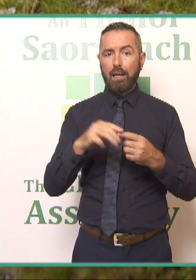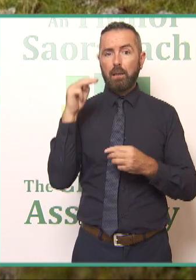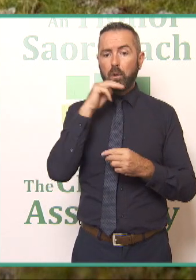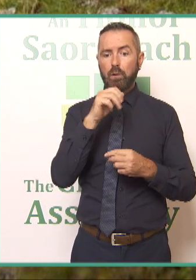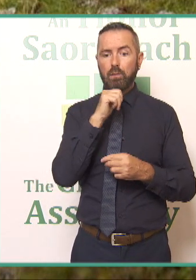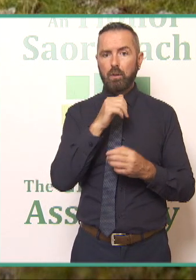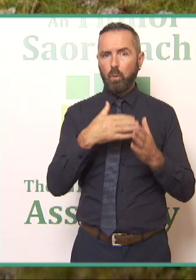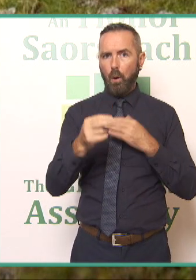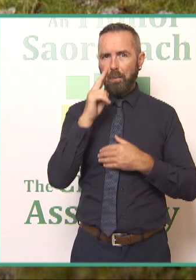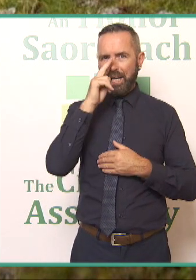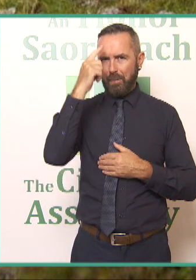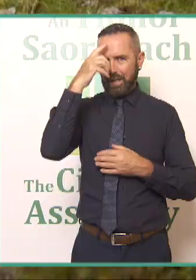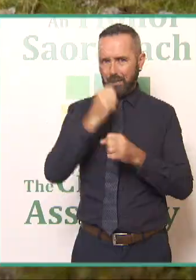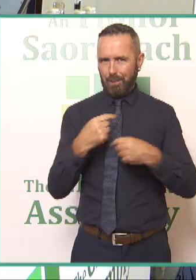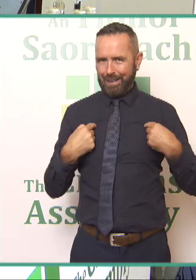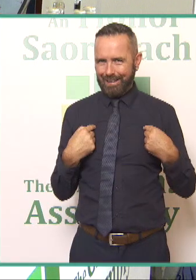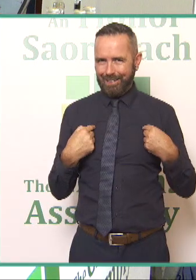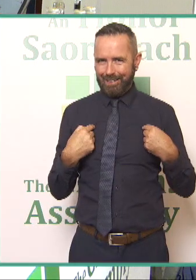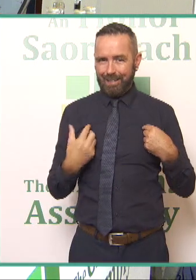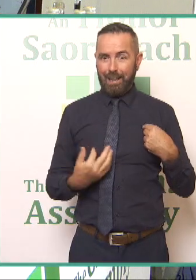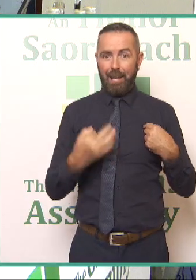my neighbors think of me if I go down this green roof am I going to be accused of being a hippie